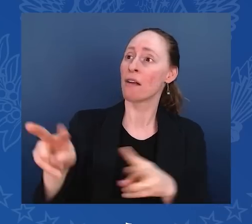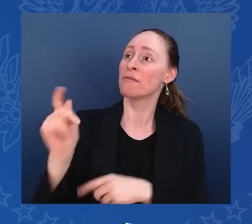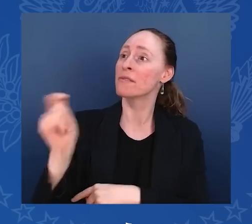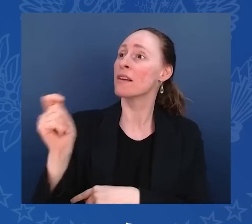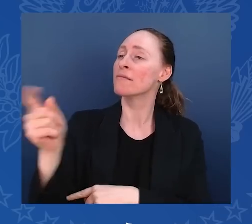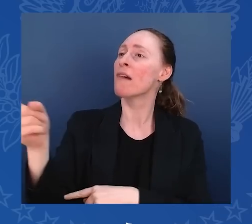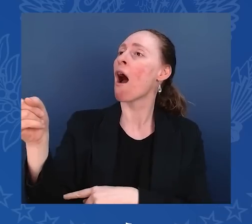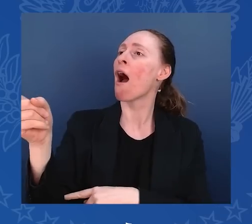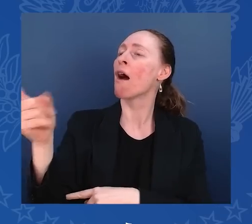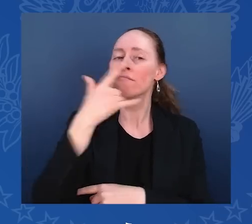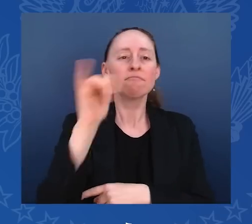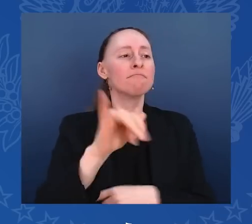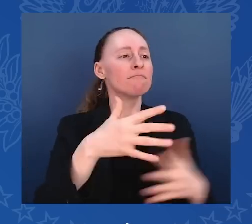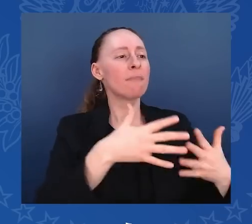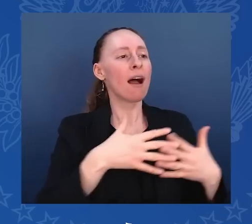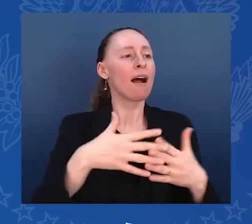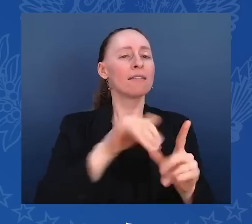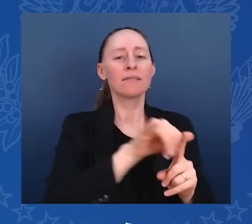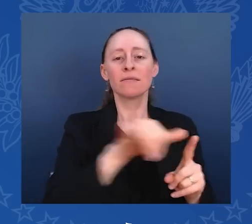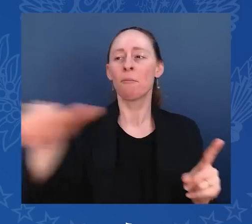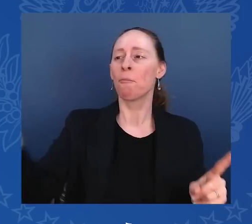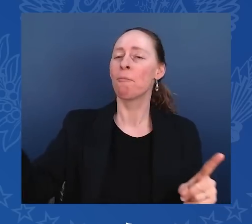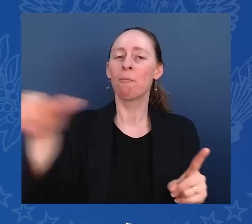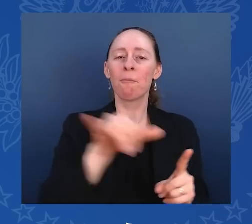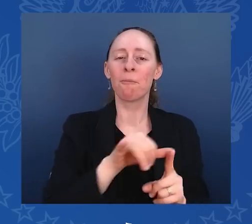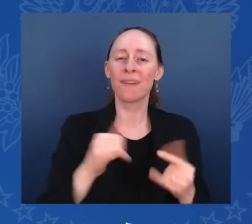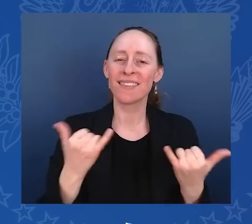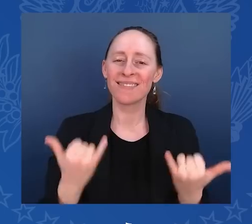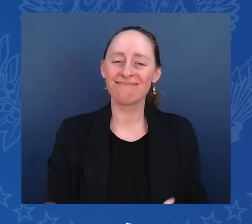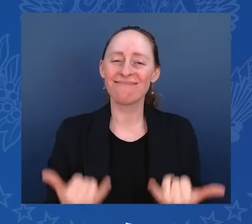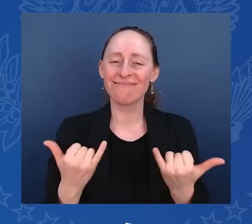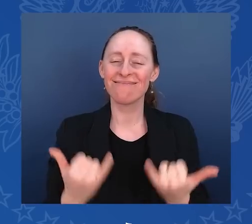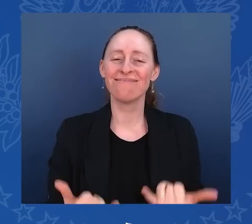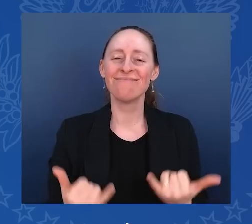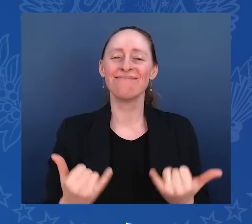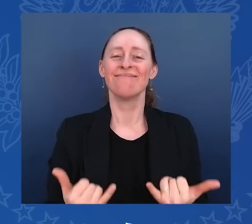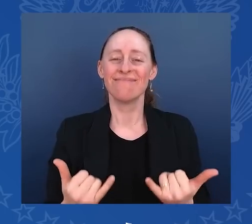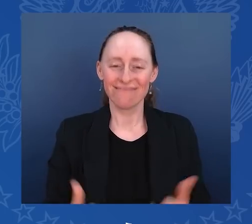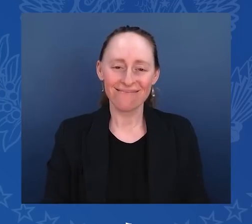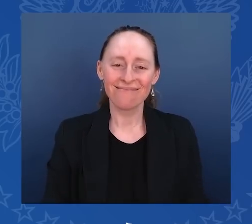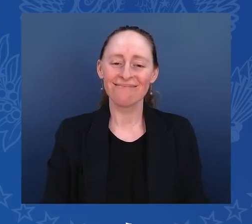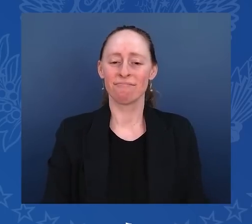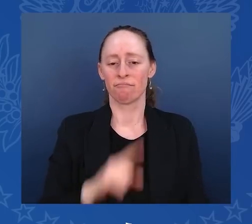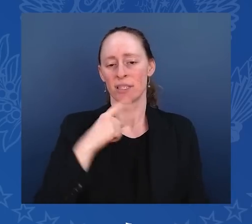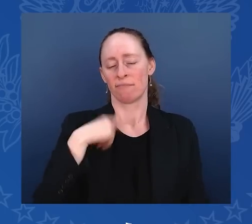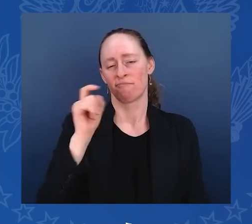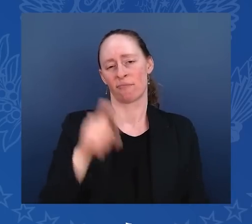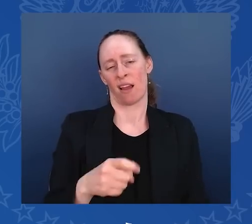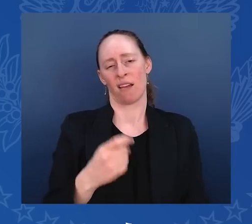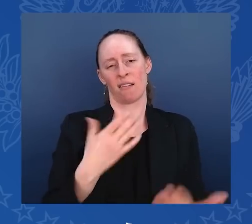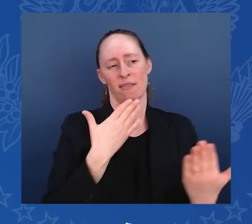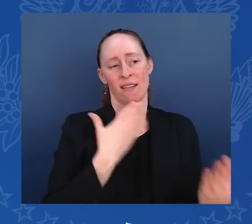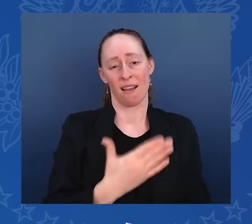And a special thank you again to -- to Leader Schumer and Chair Durbin for working tirelessly to move these nominees